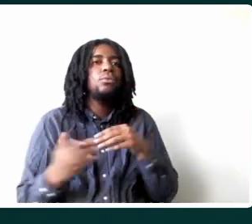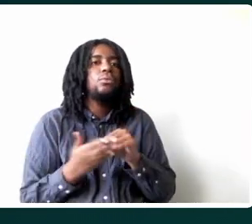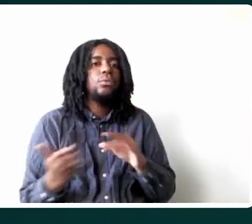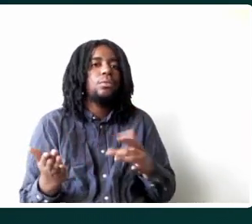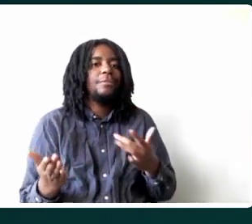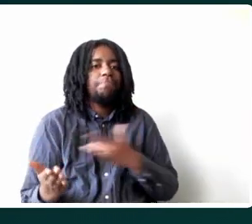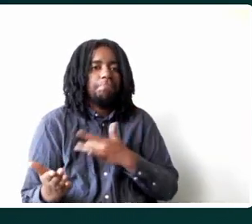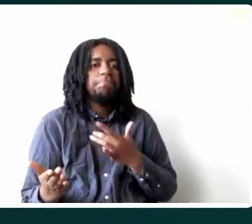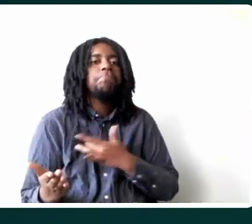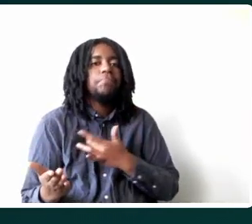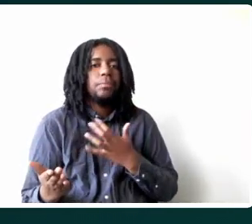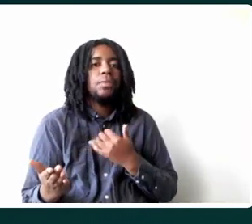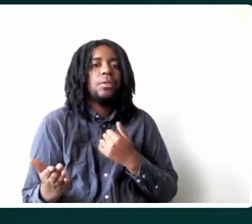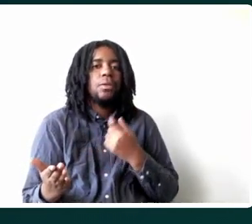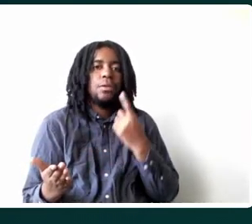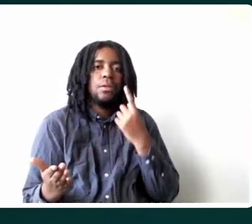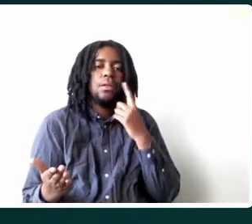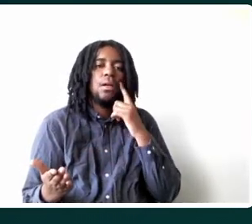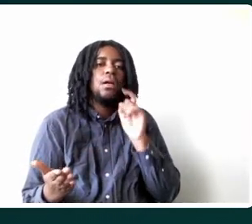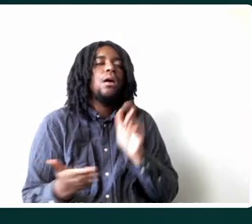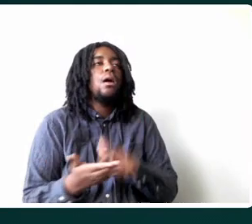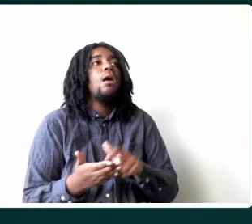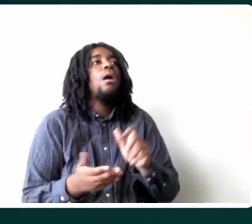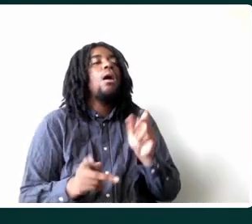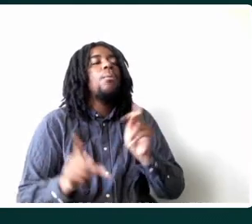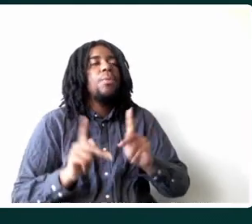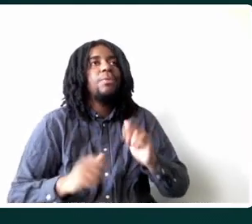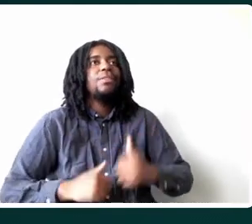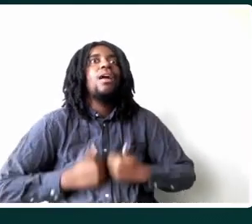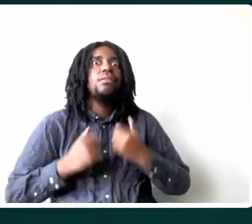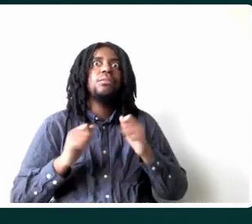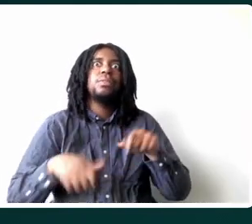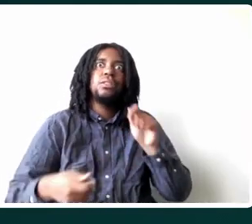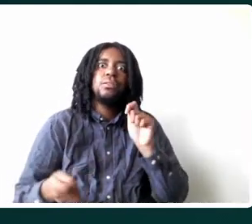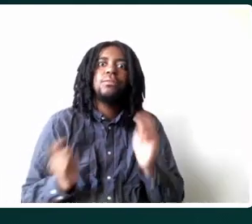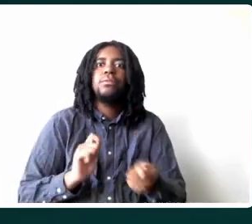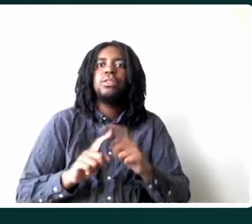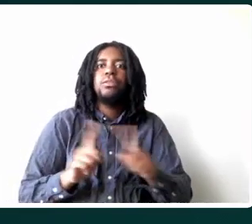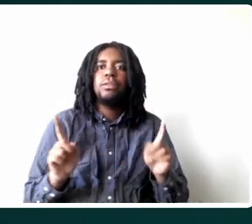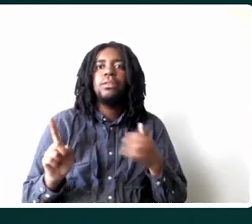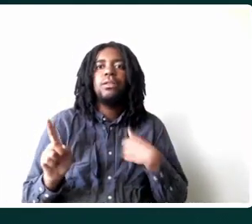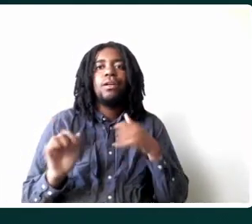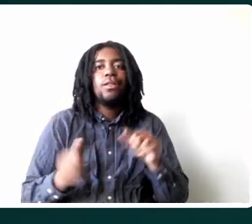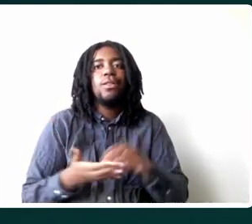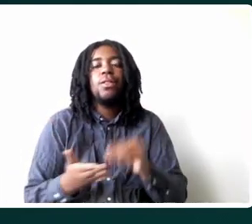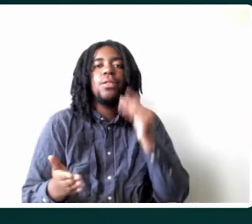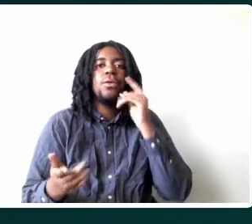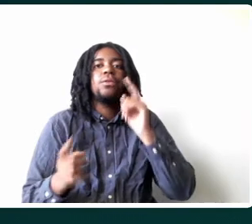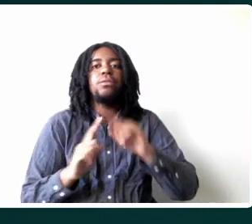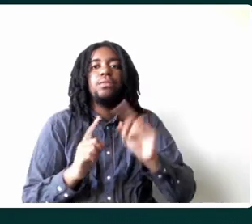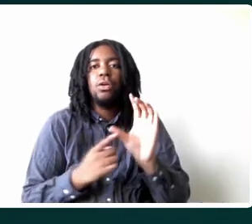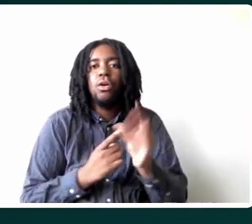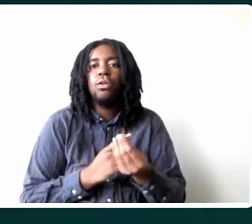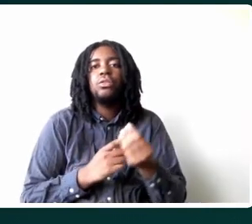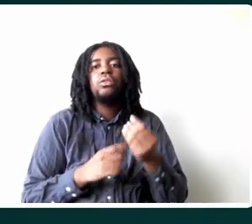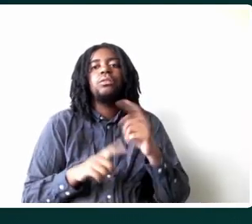lives could be different. They were recognizing that they could learn different cultures, different history. Katie's students in Washington had very different experiences.